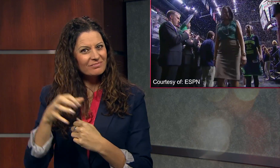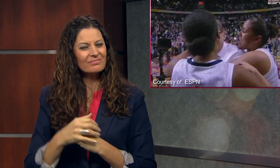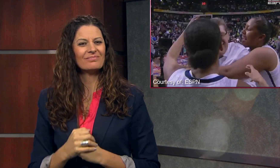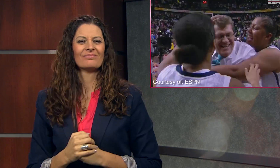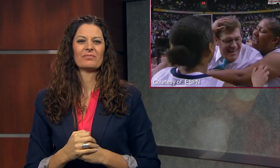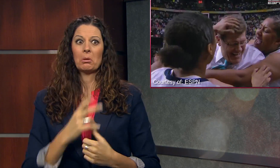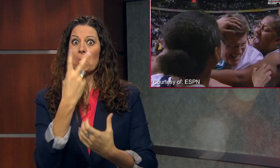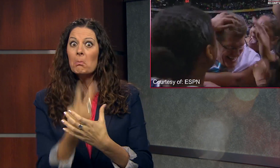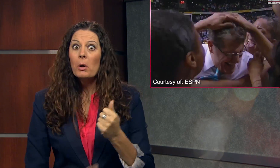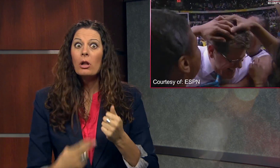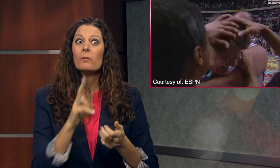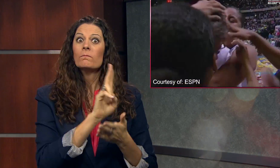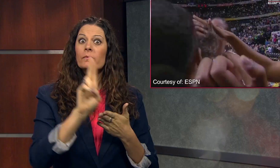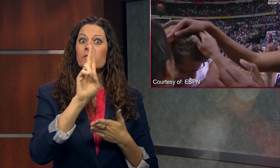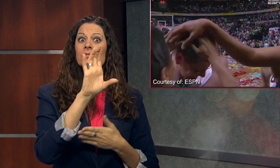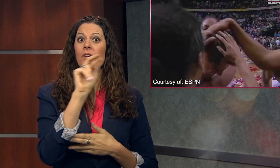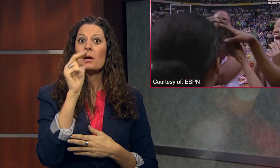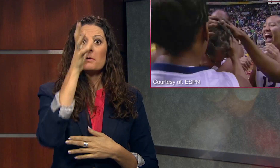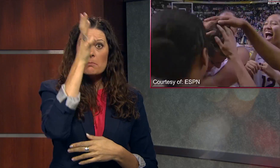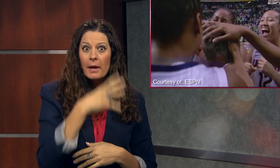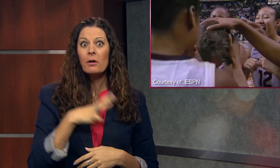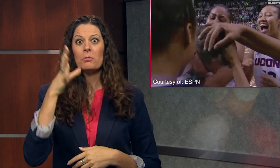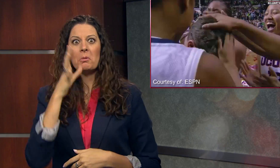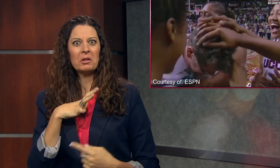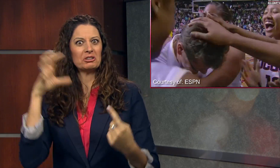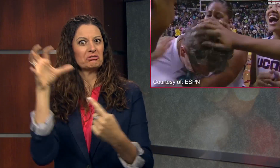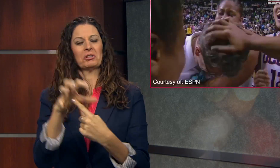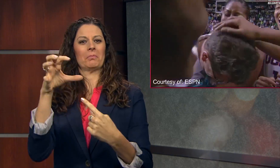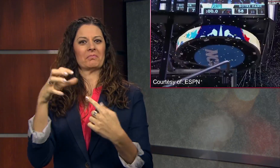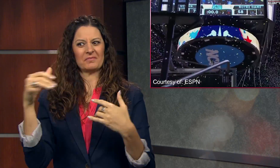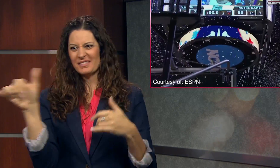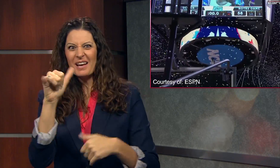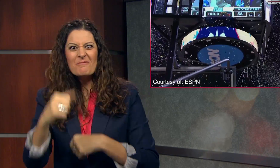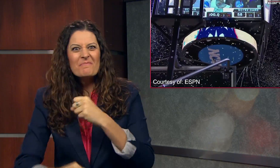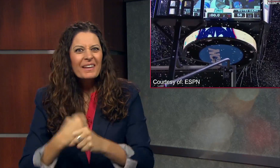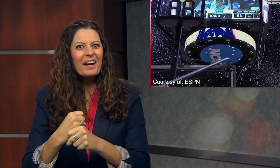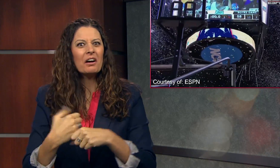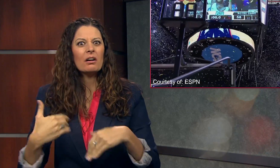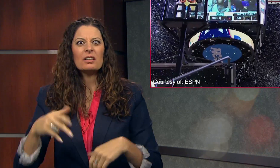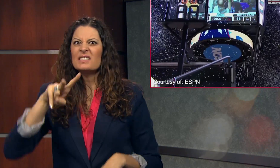NINTH CHAMPIONSHIP. U-CONN THE ONLY UNIVERSITY TO WIN BOTH MEN AND WOMEN'S BASKETBALL IN